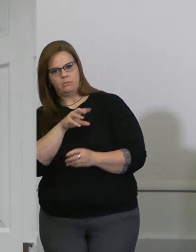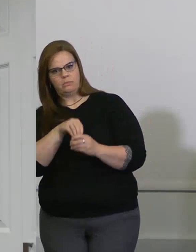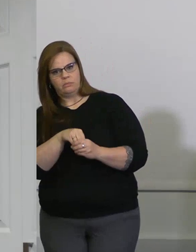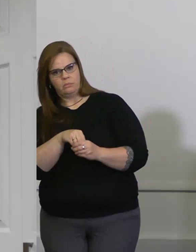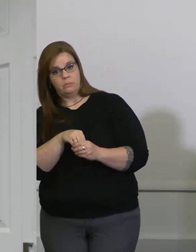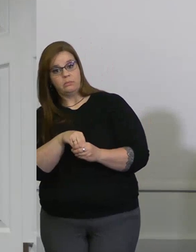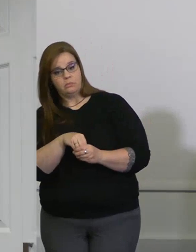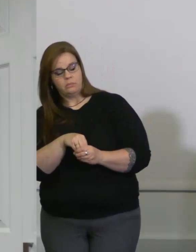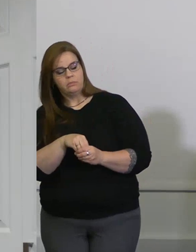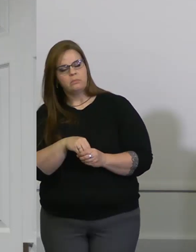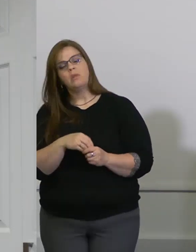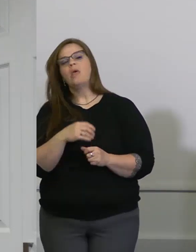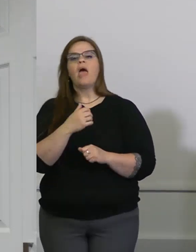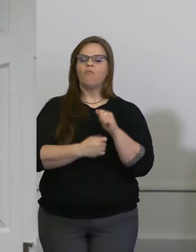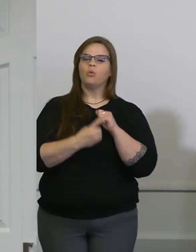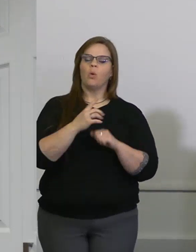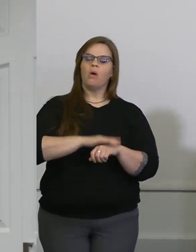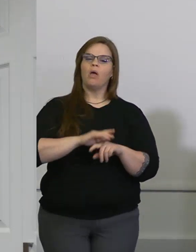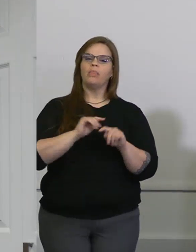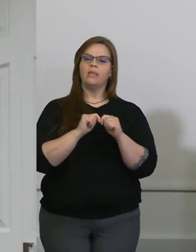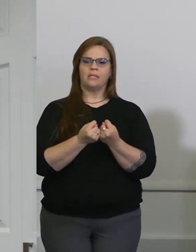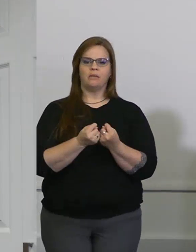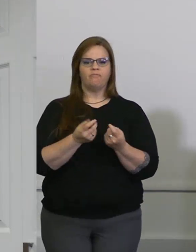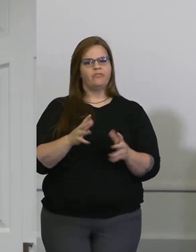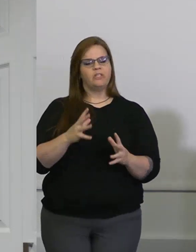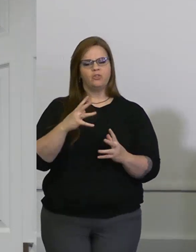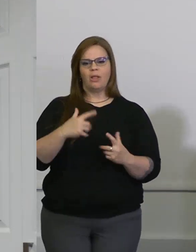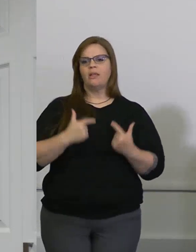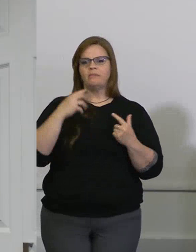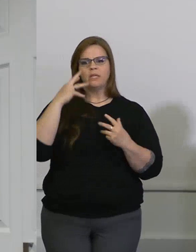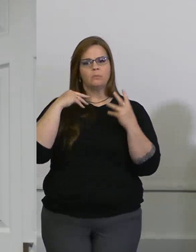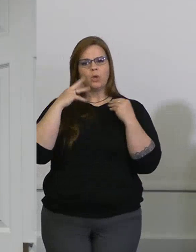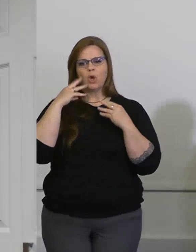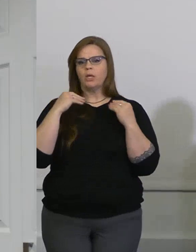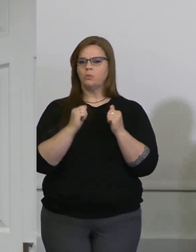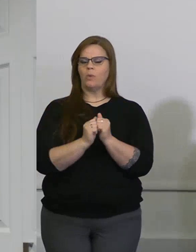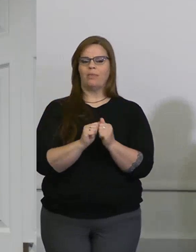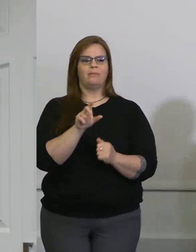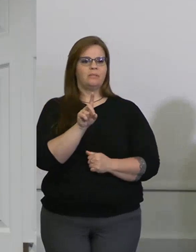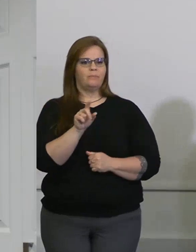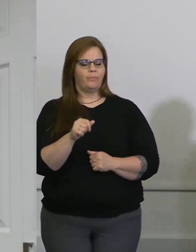experience of disabilities. In my I'm blind.